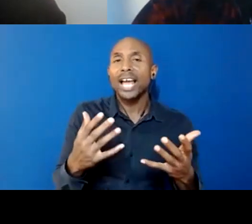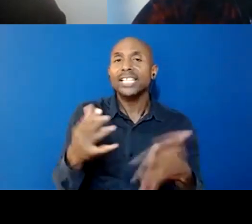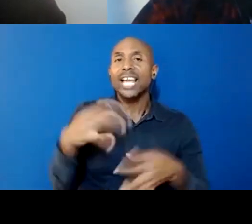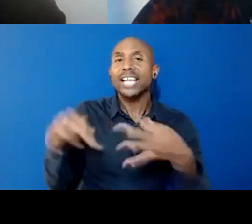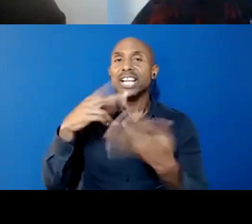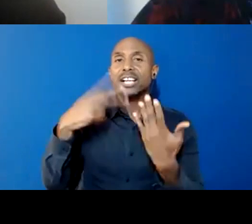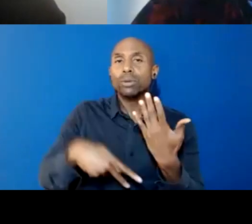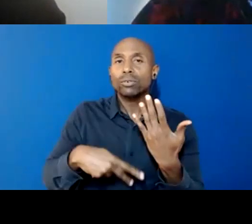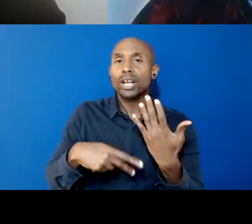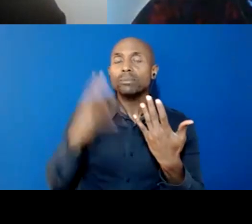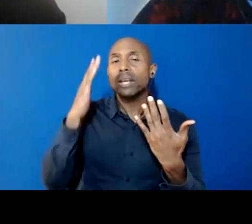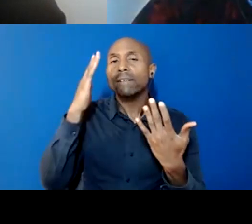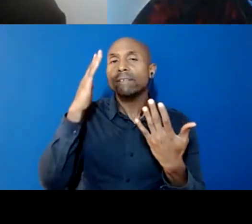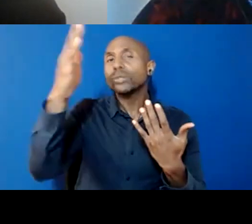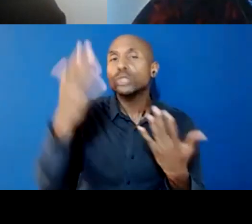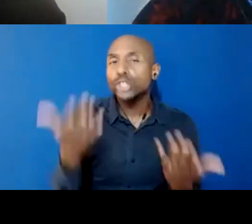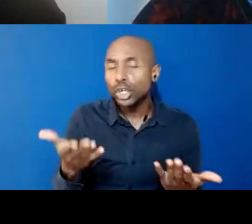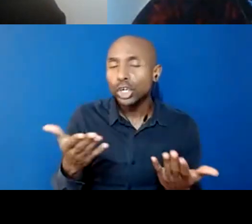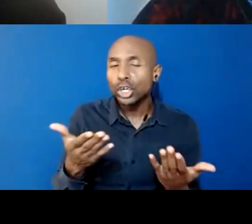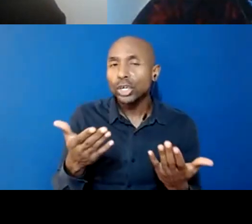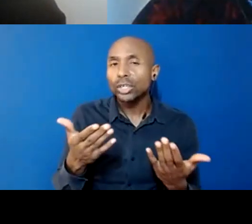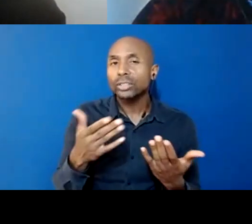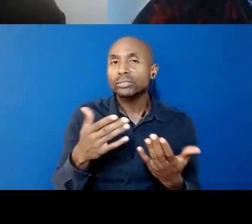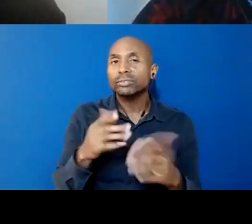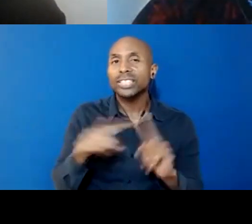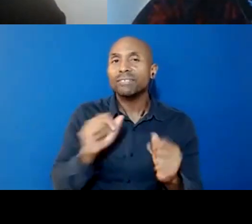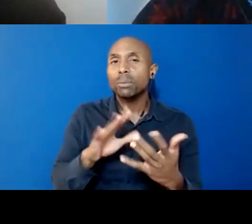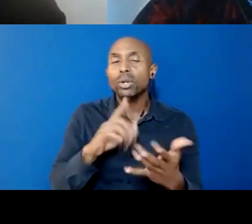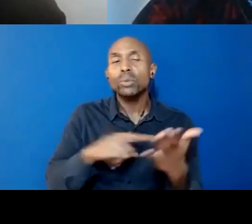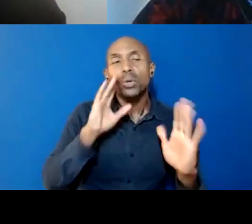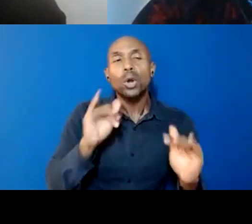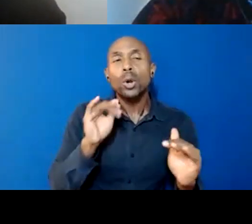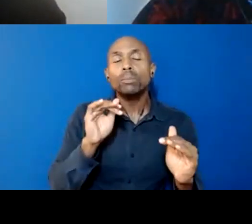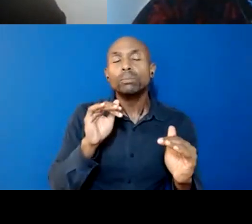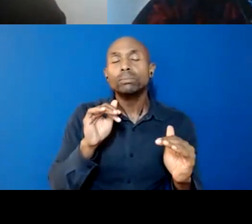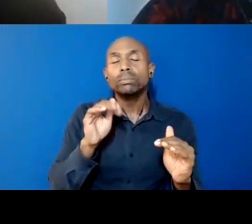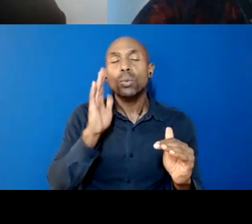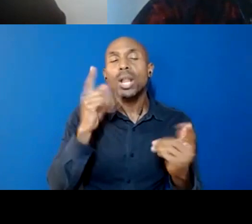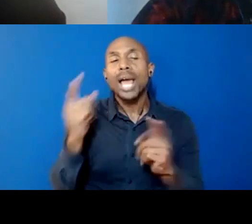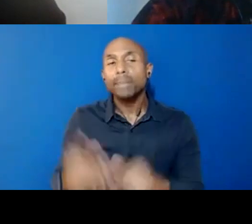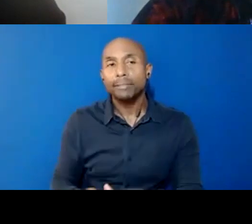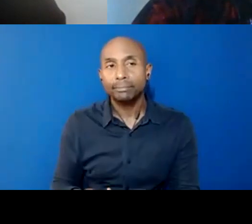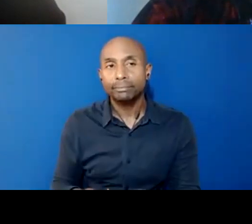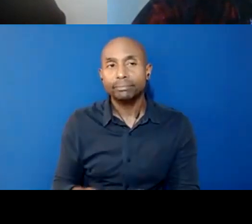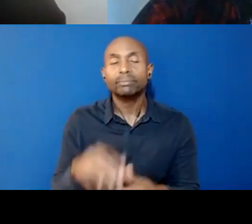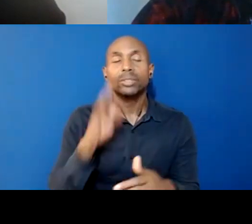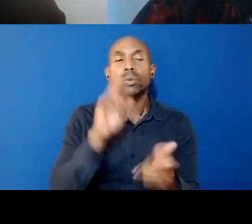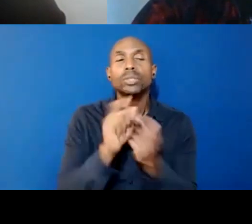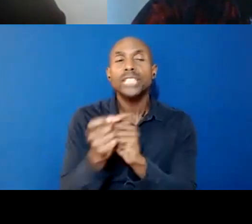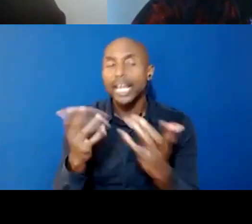One of the things that we are doing right now is really personalized departures.